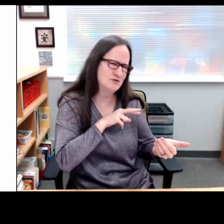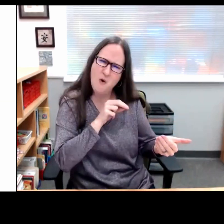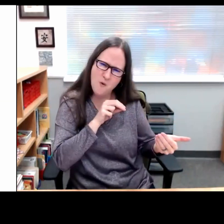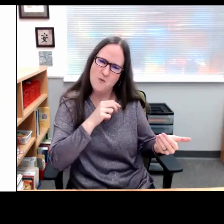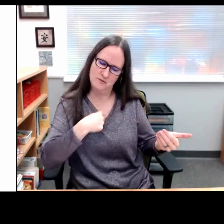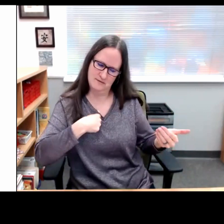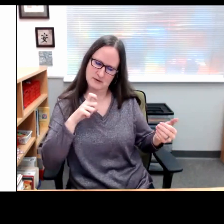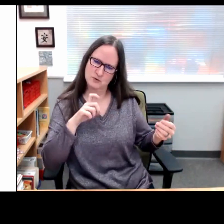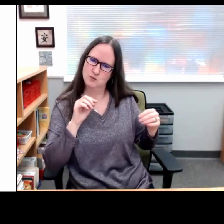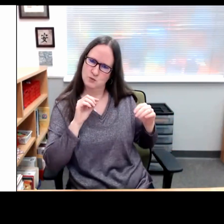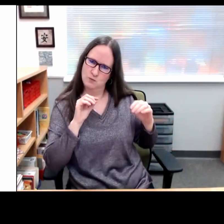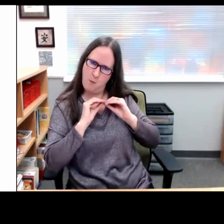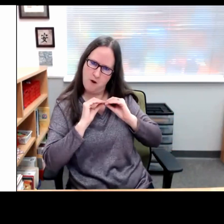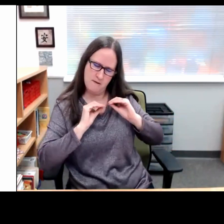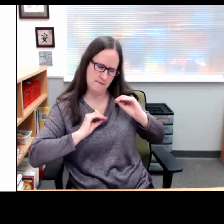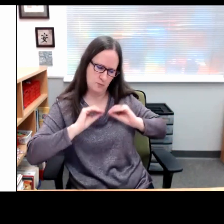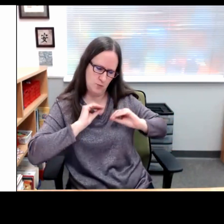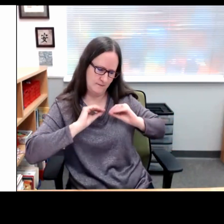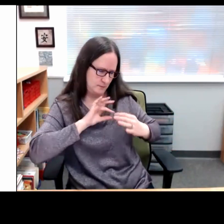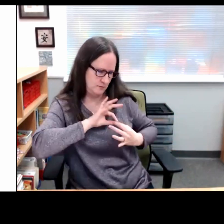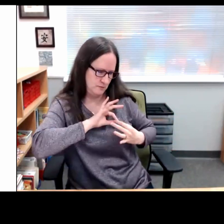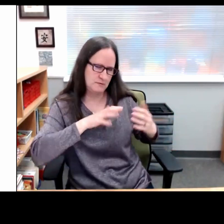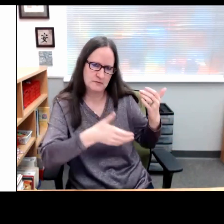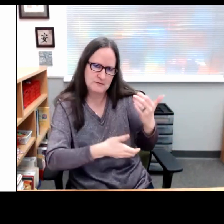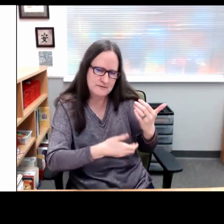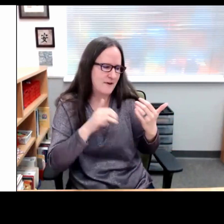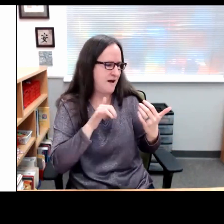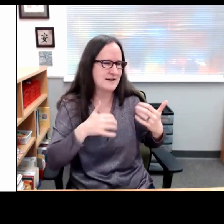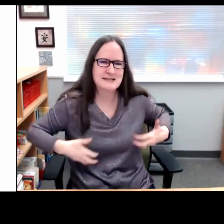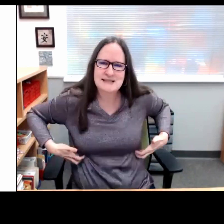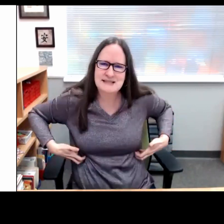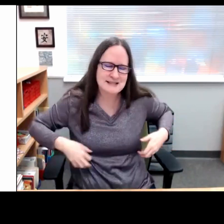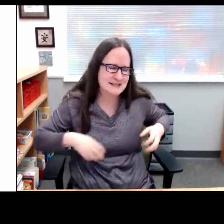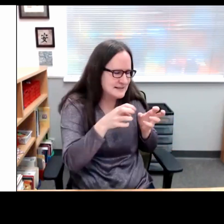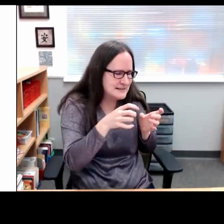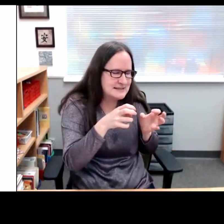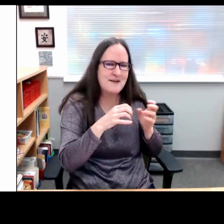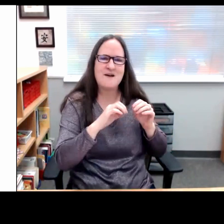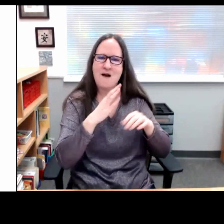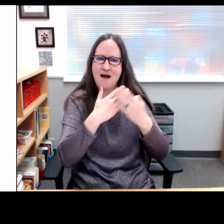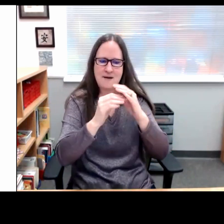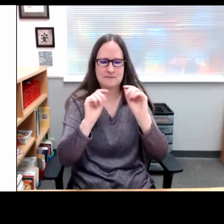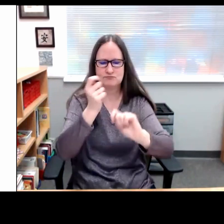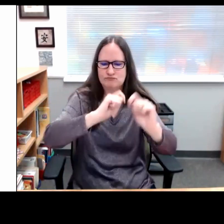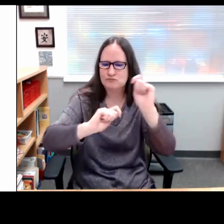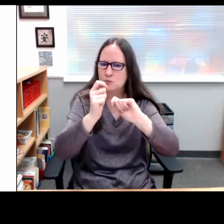you can sign. You can maybe move a little bit more with the child. Tickle them a little bit,